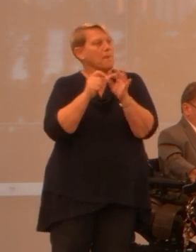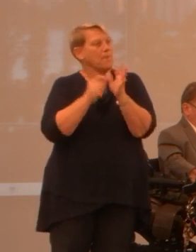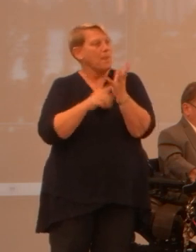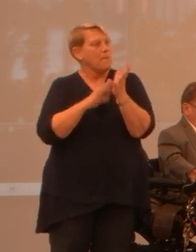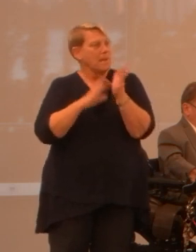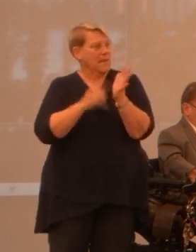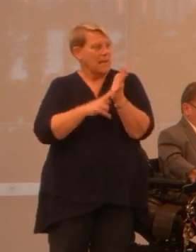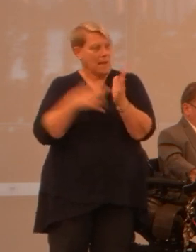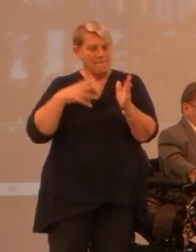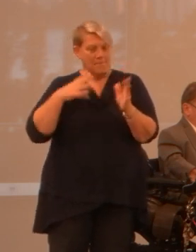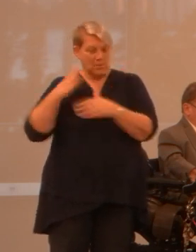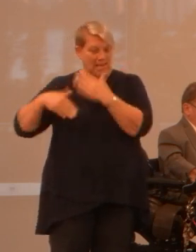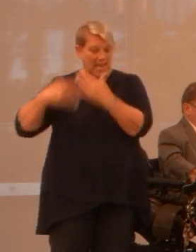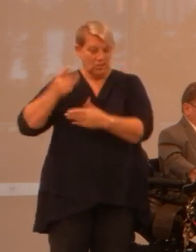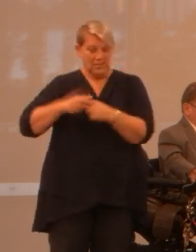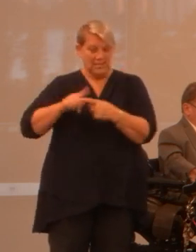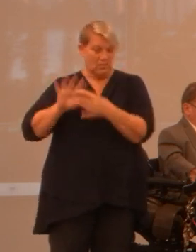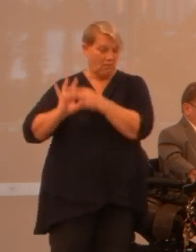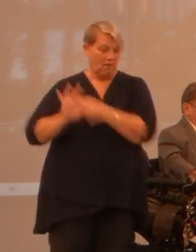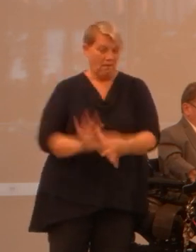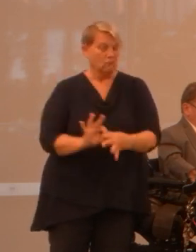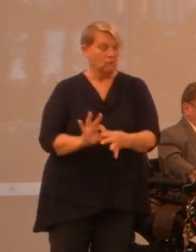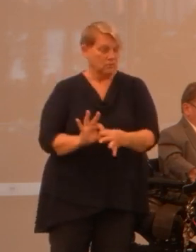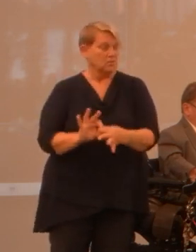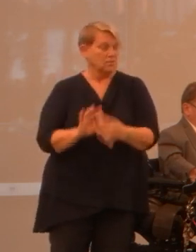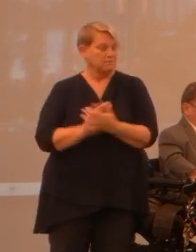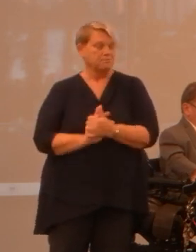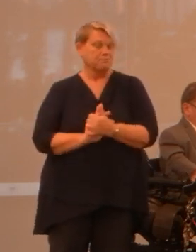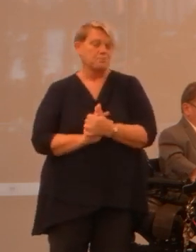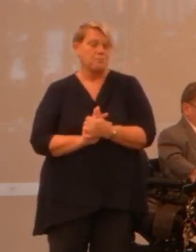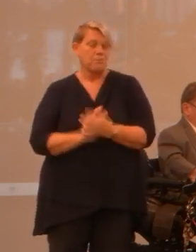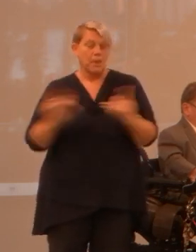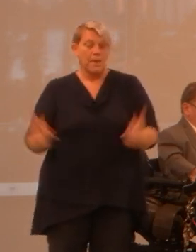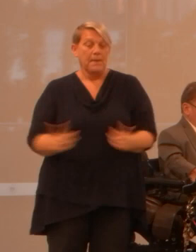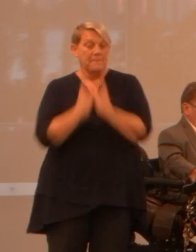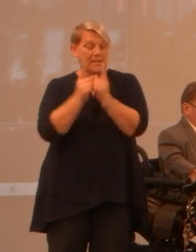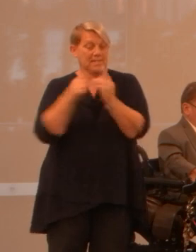still current connections. [Speaking in Noongar]